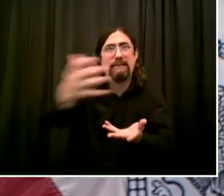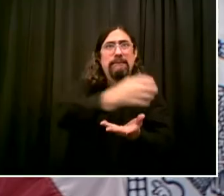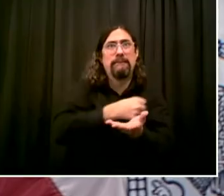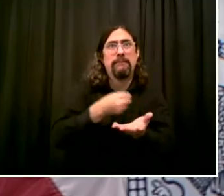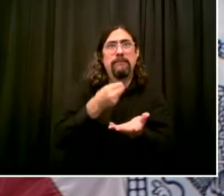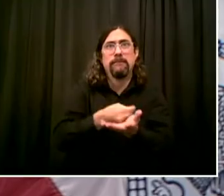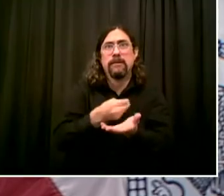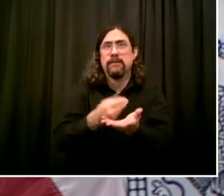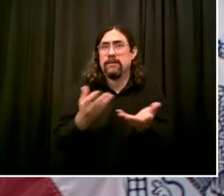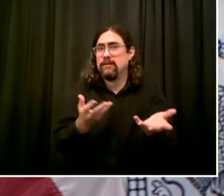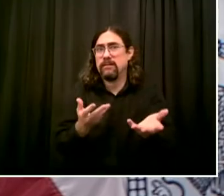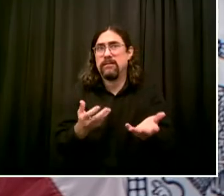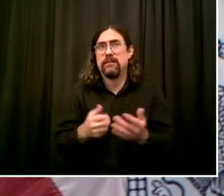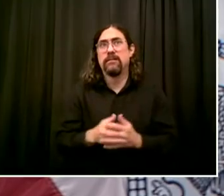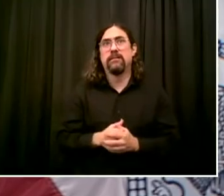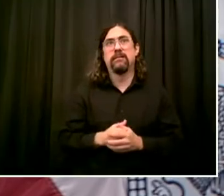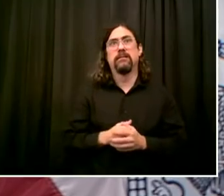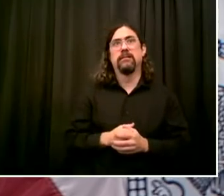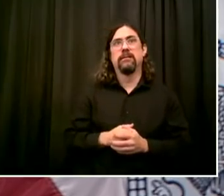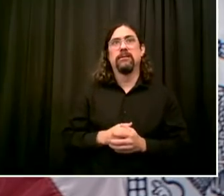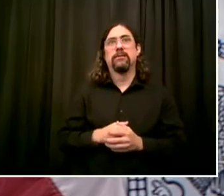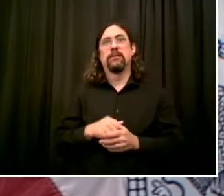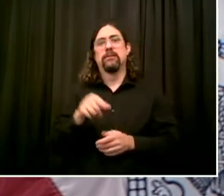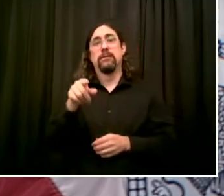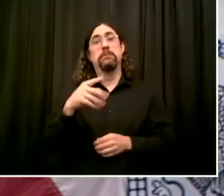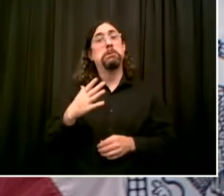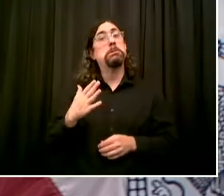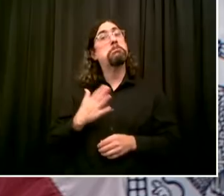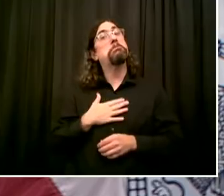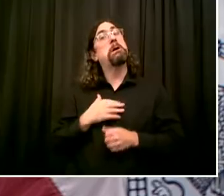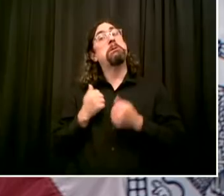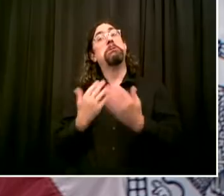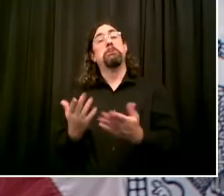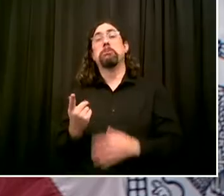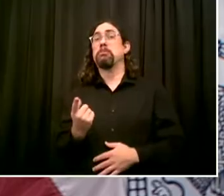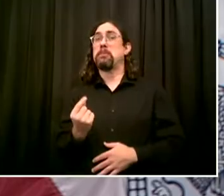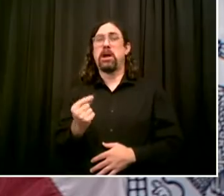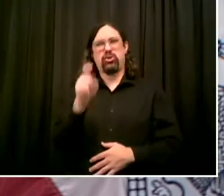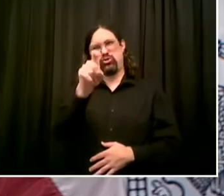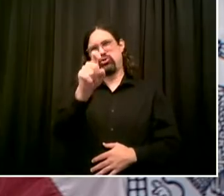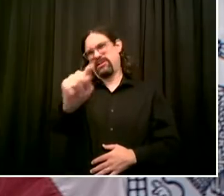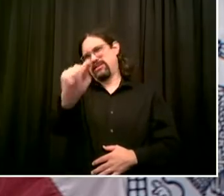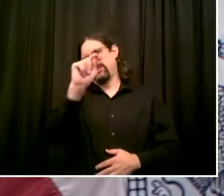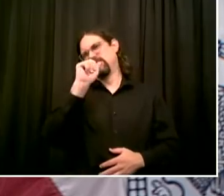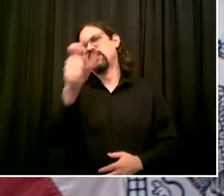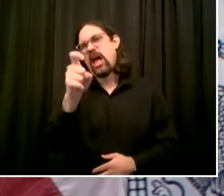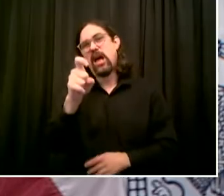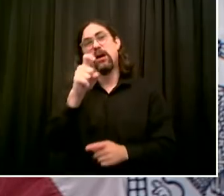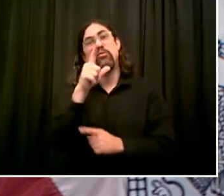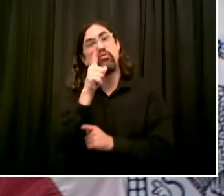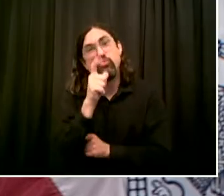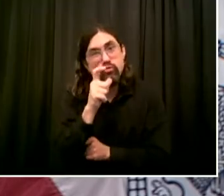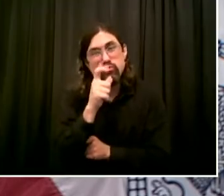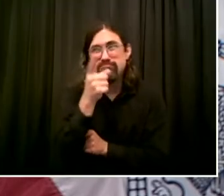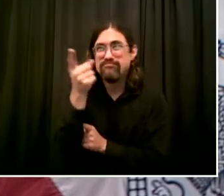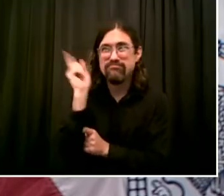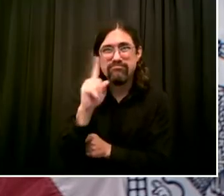THE WEALTHY .